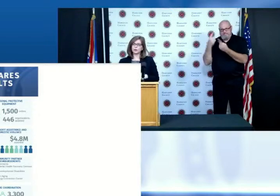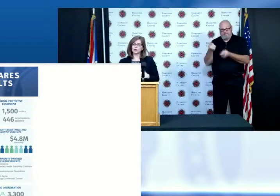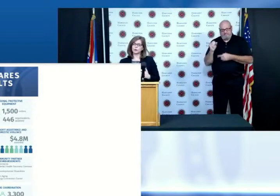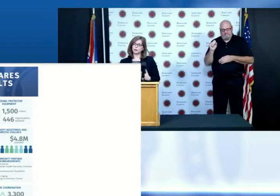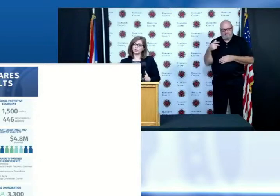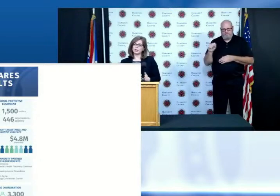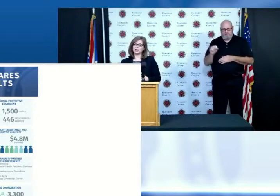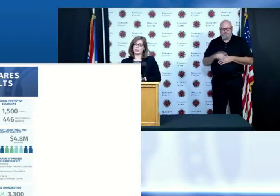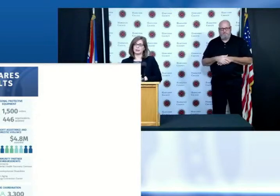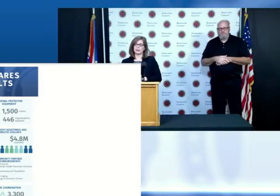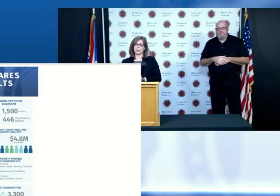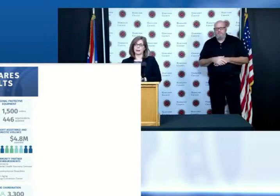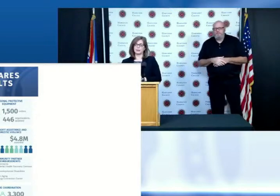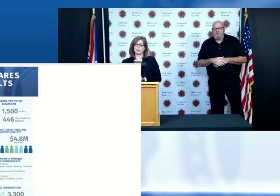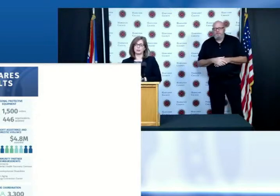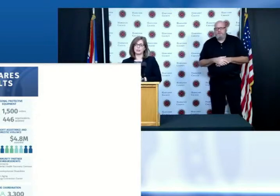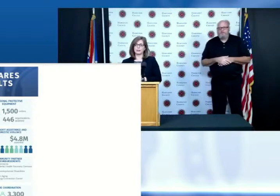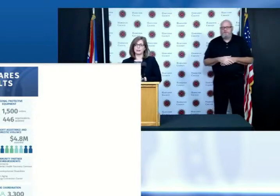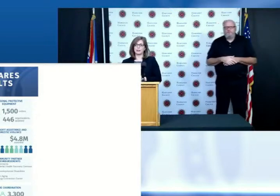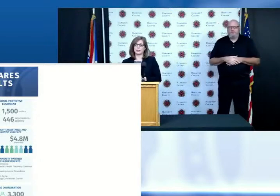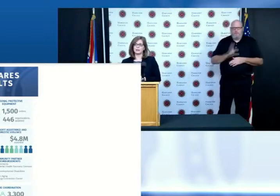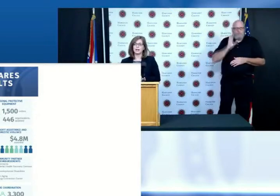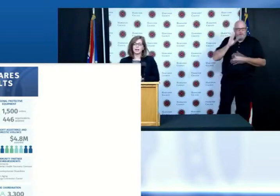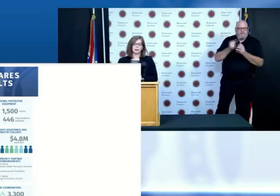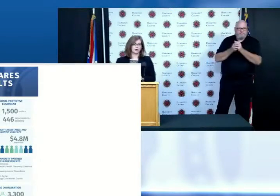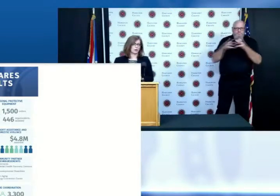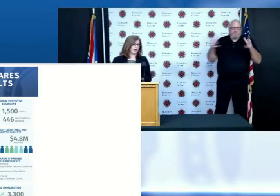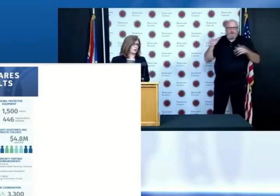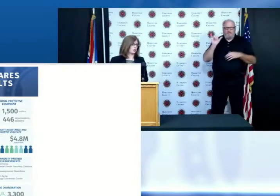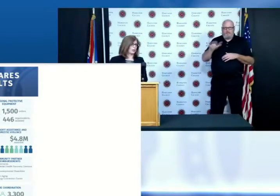so we've really expanded the capacity for testing and as Commissioner Kesterman has